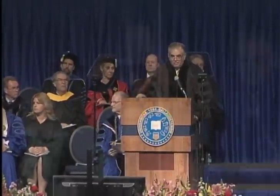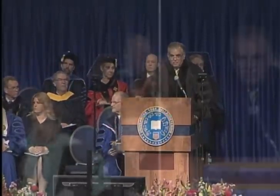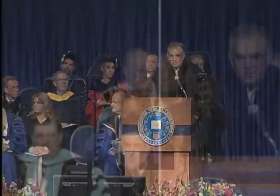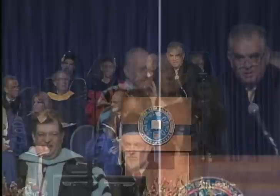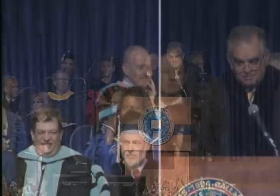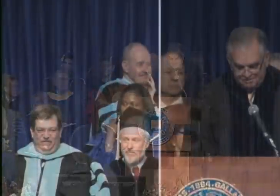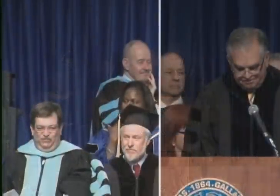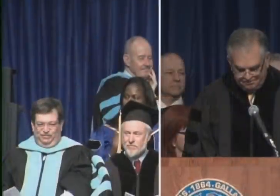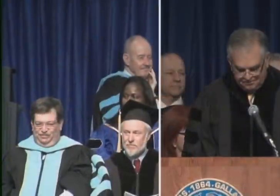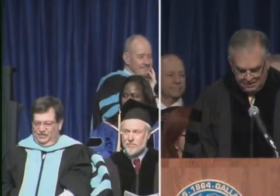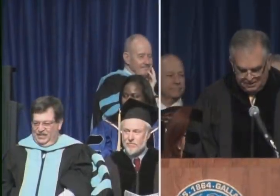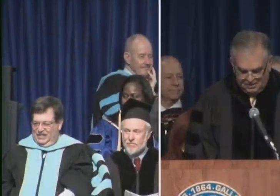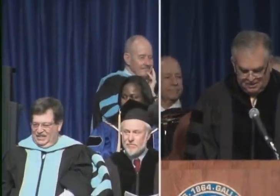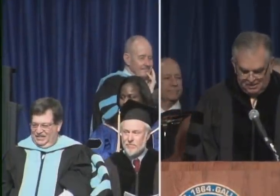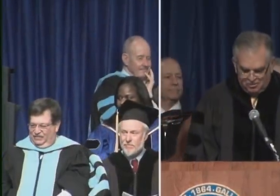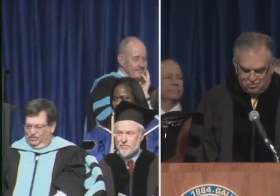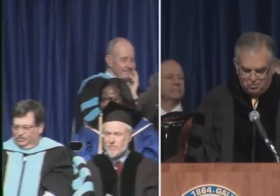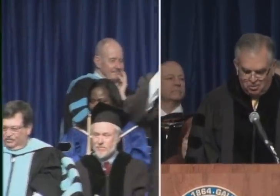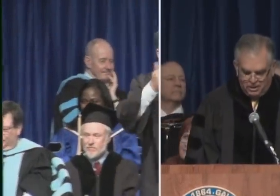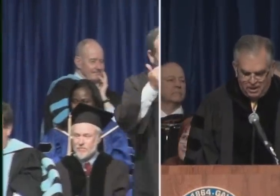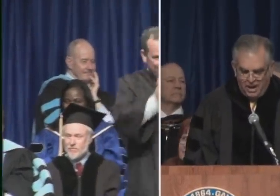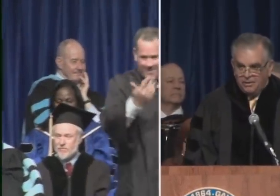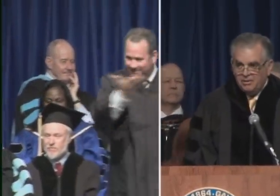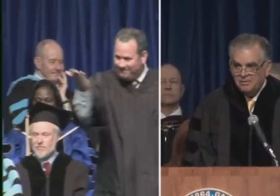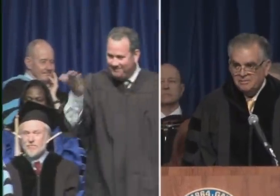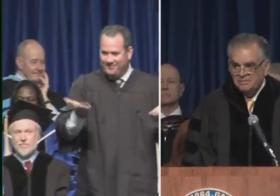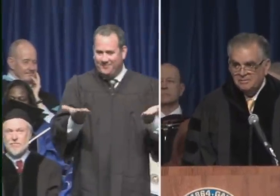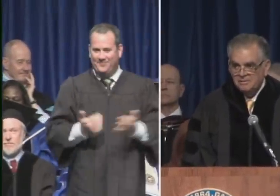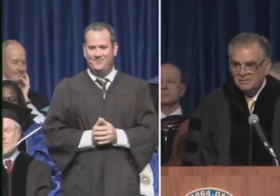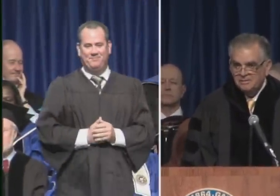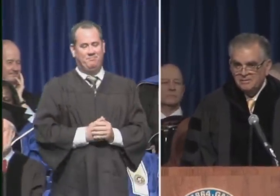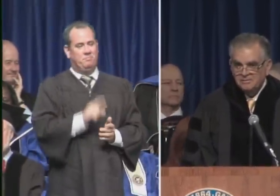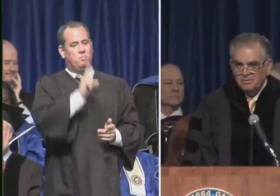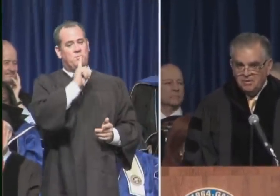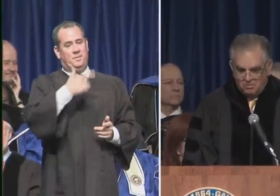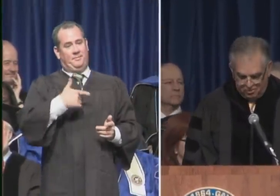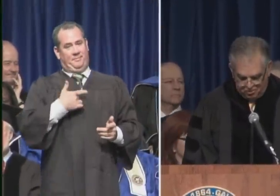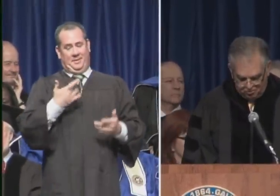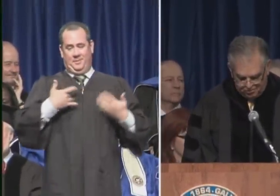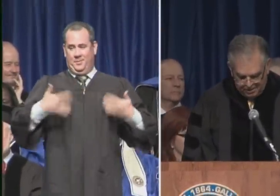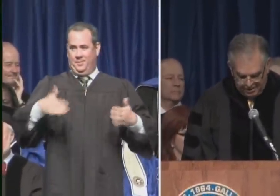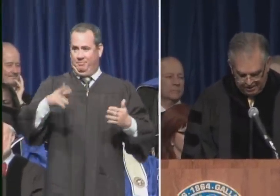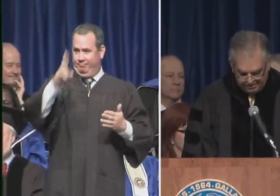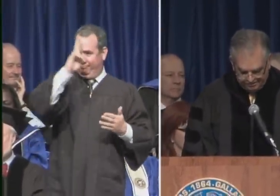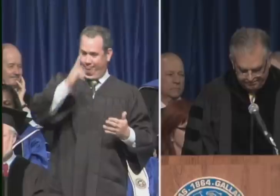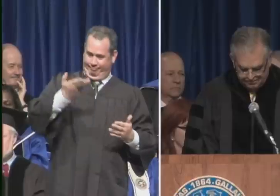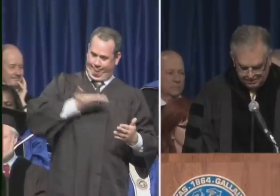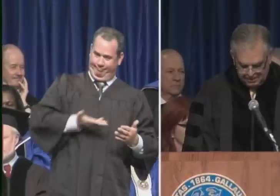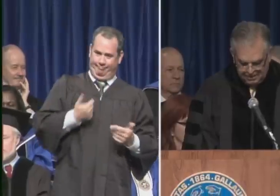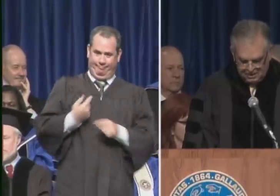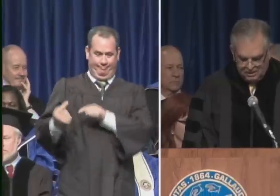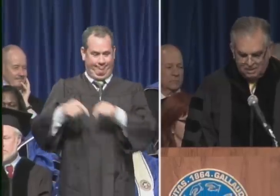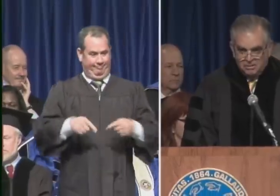Hello Everyone. It's truly an honor to be here with you today.